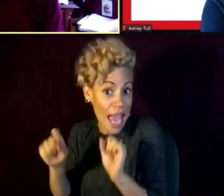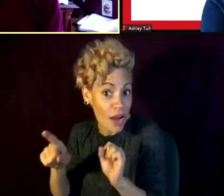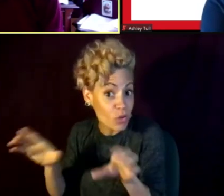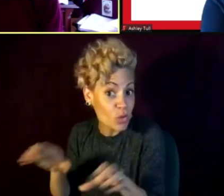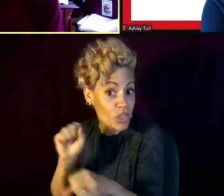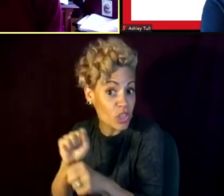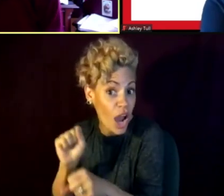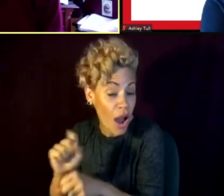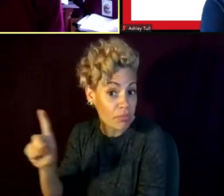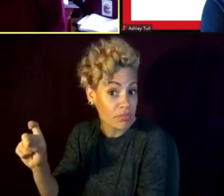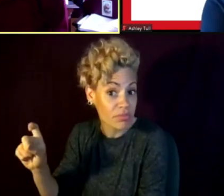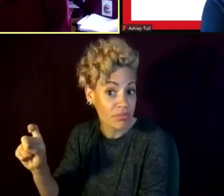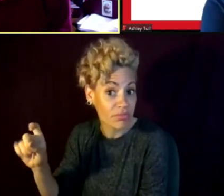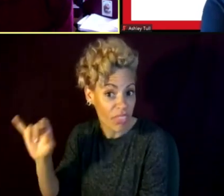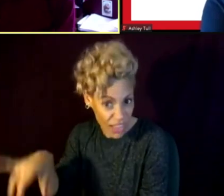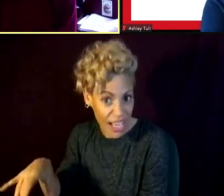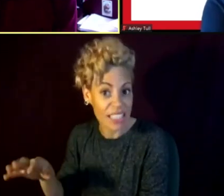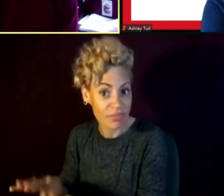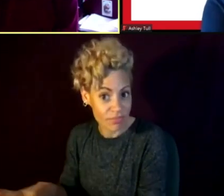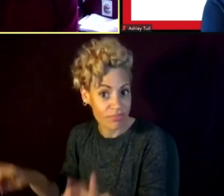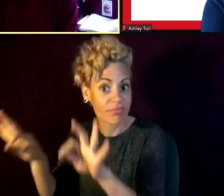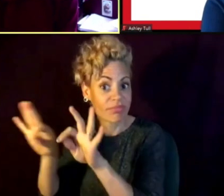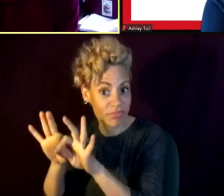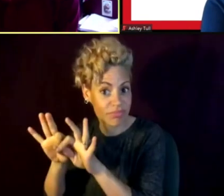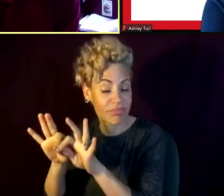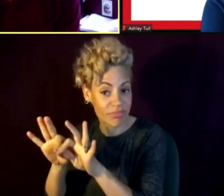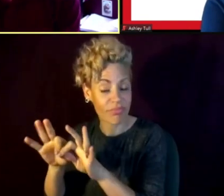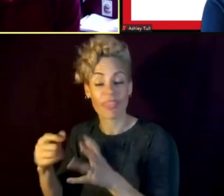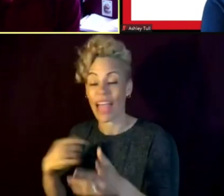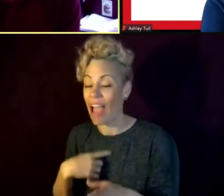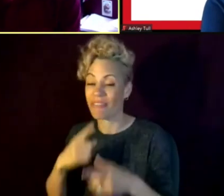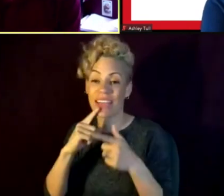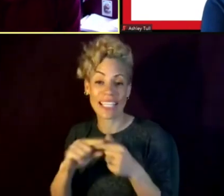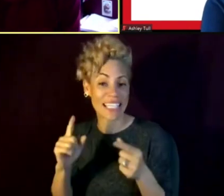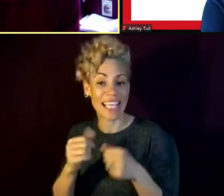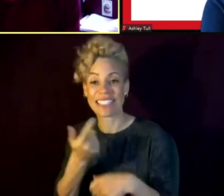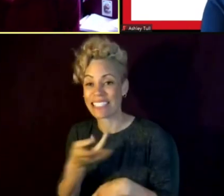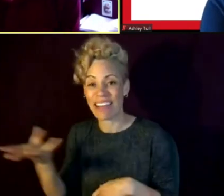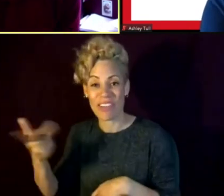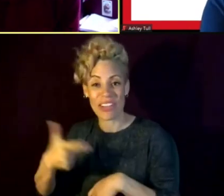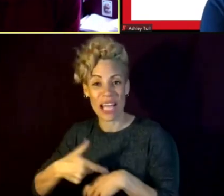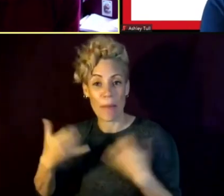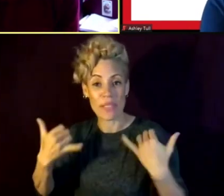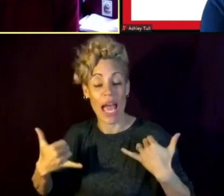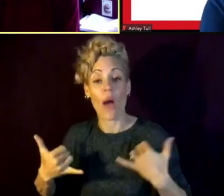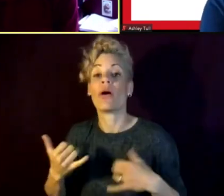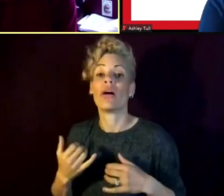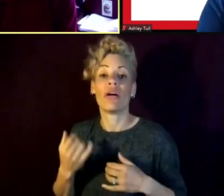And as I've indicated, several times now, there were certain things I can't do.